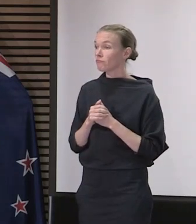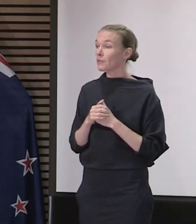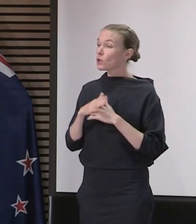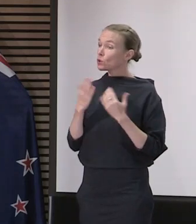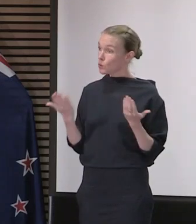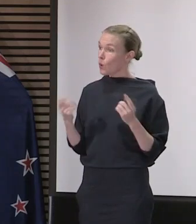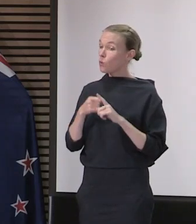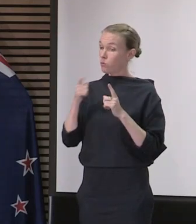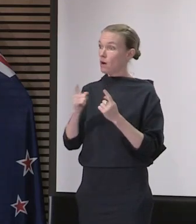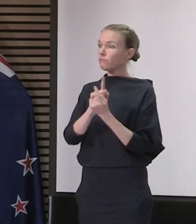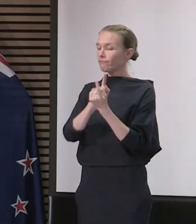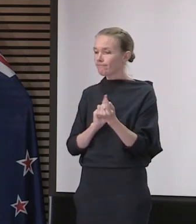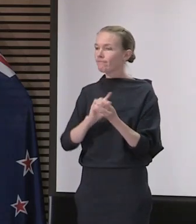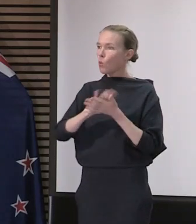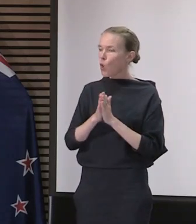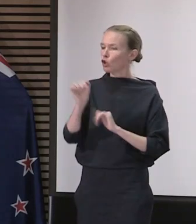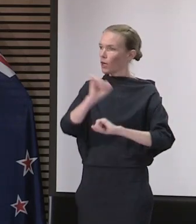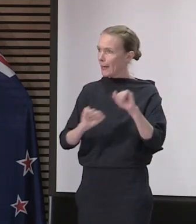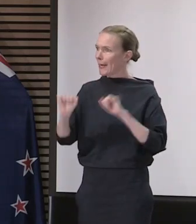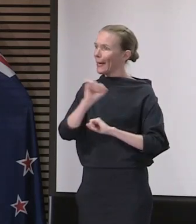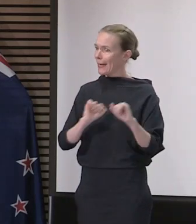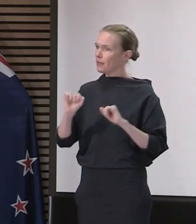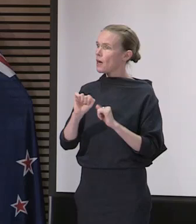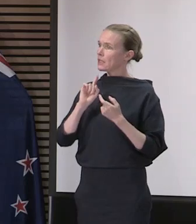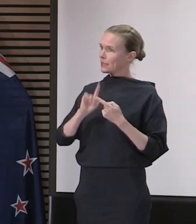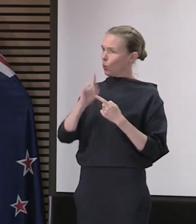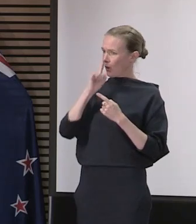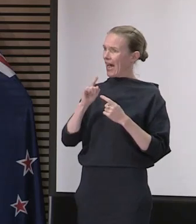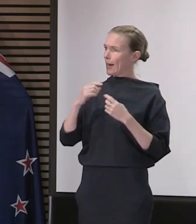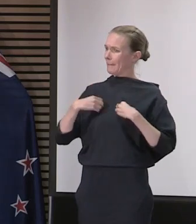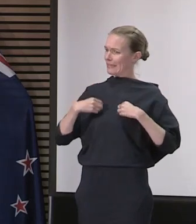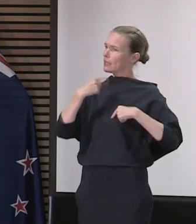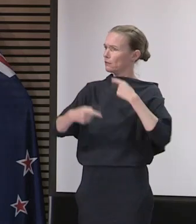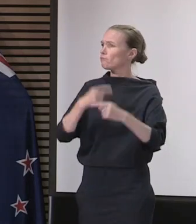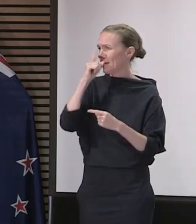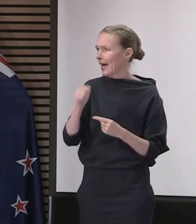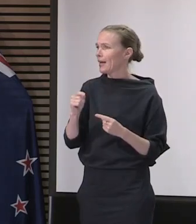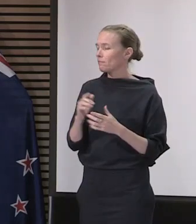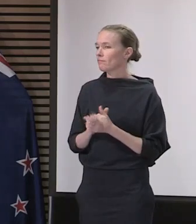apply, and also those...